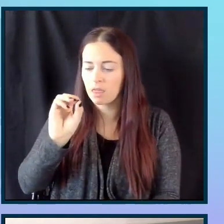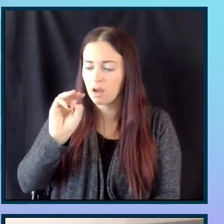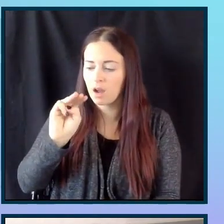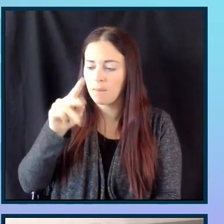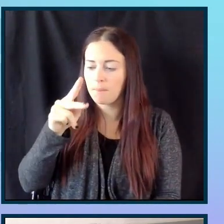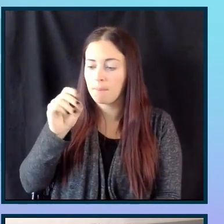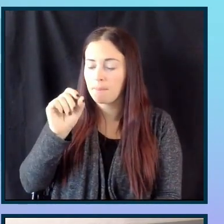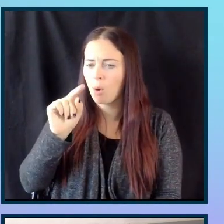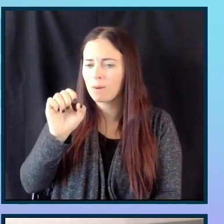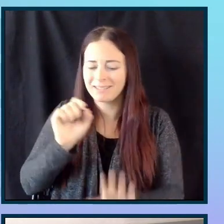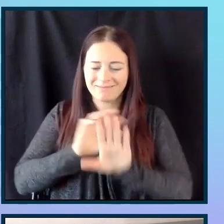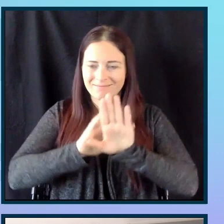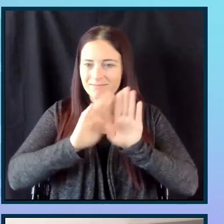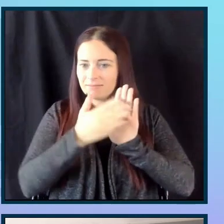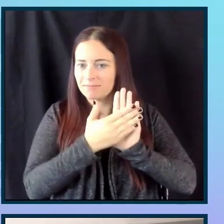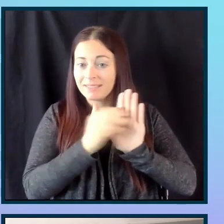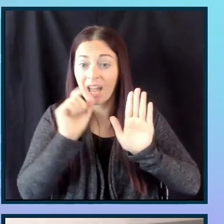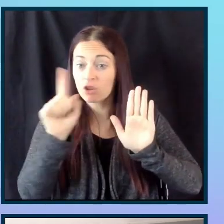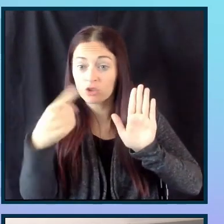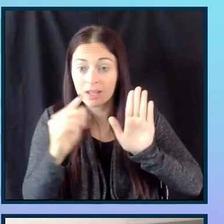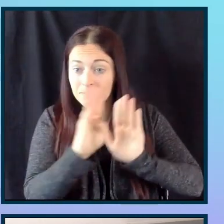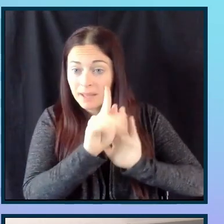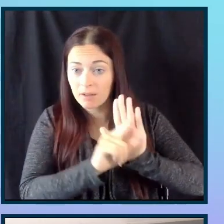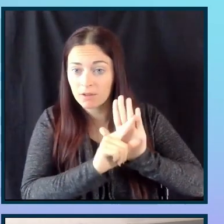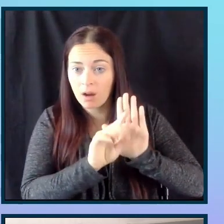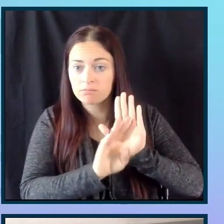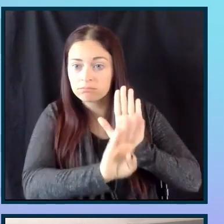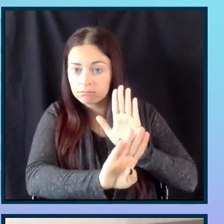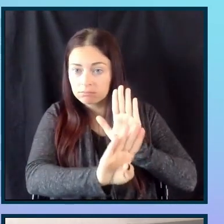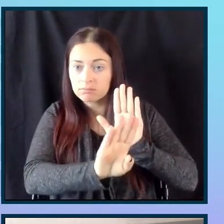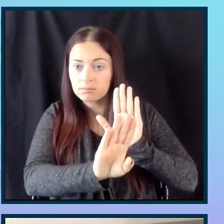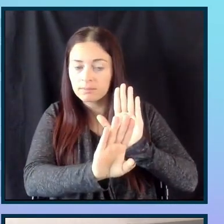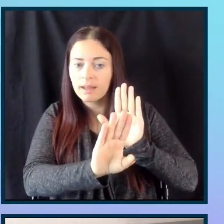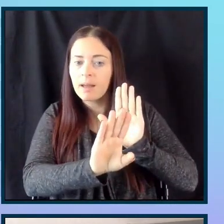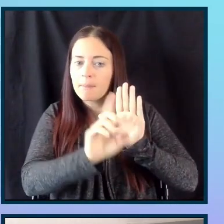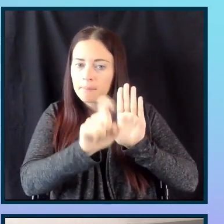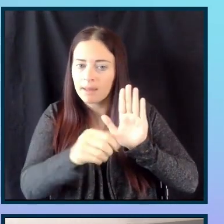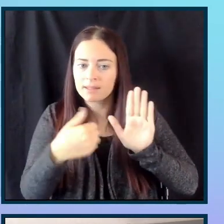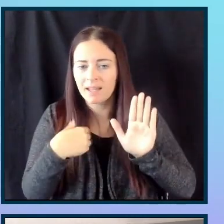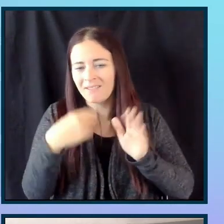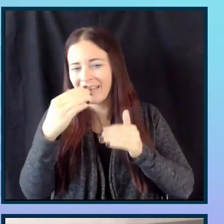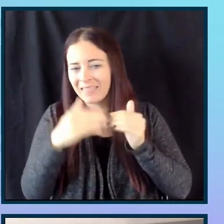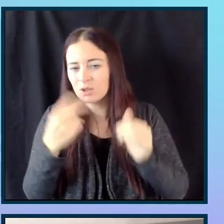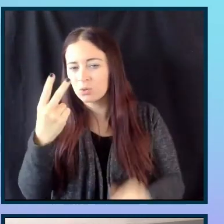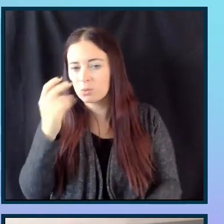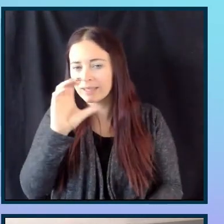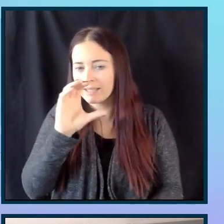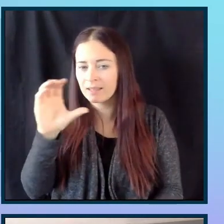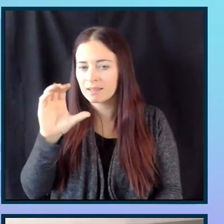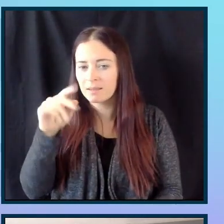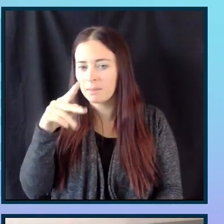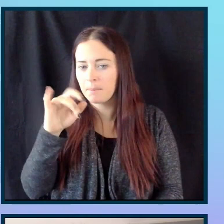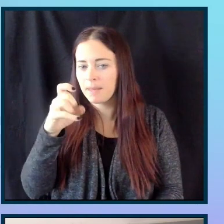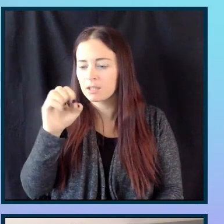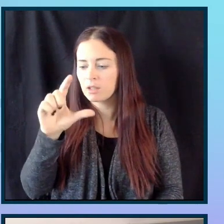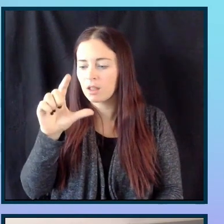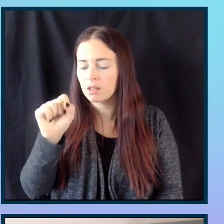but the component or it has to be two CSS pixels thick. And then there is an additional requirement